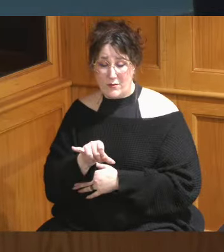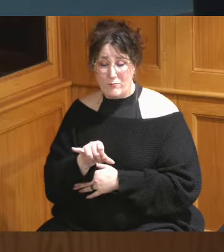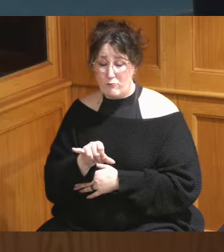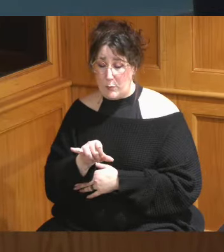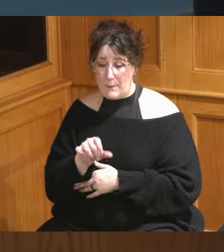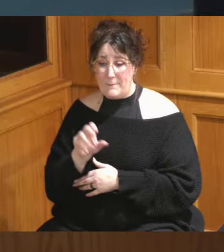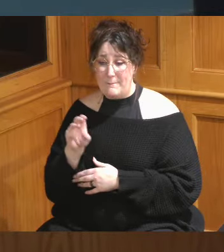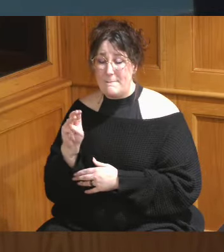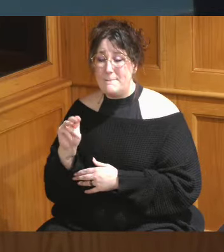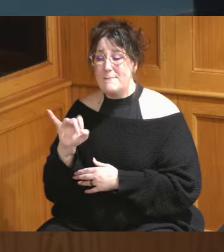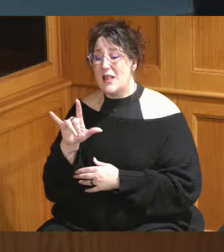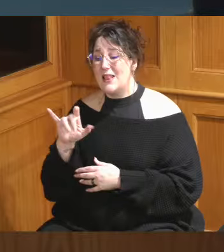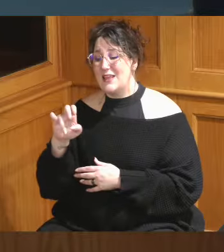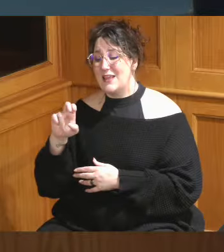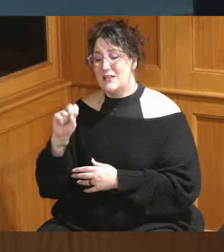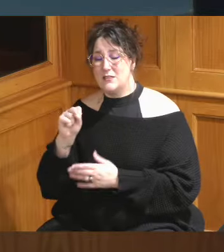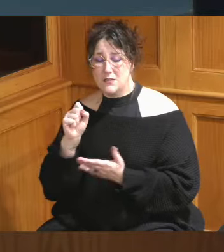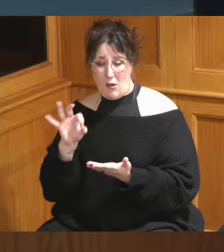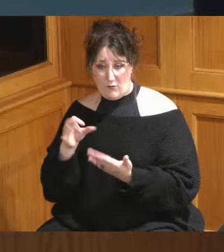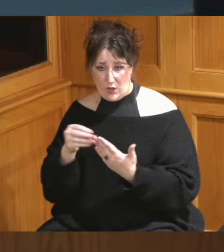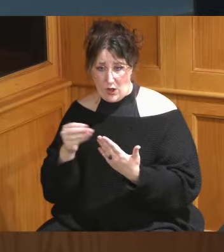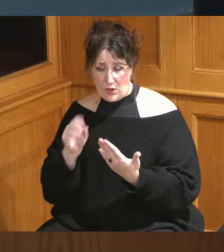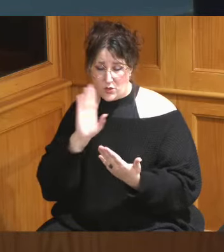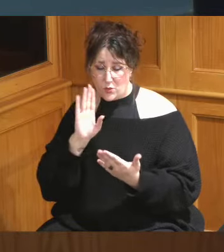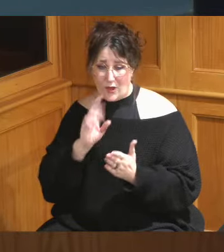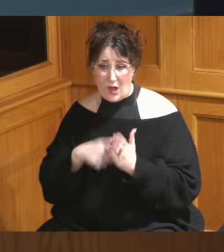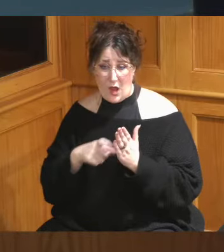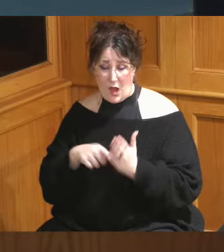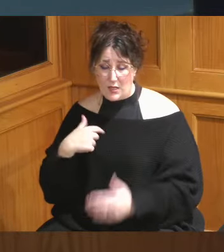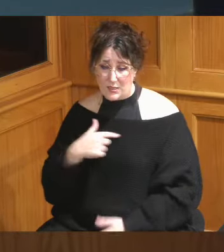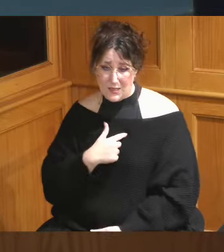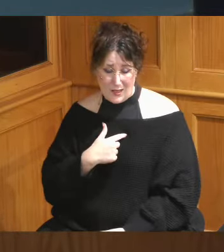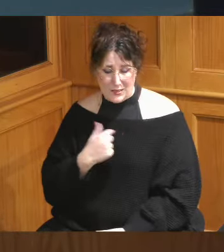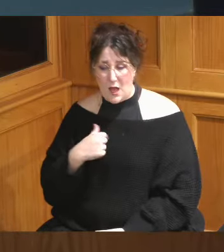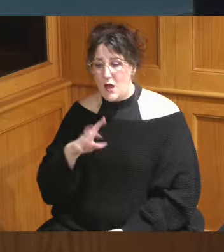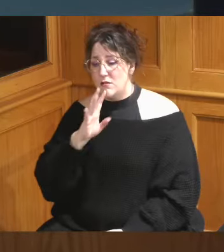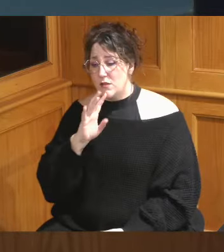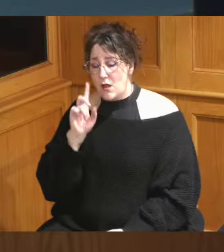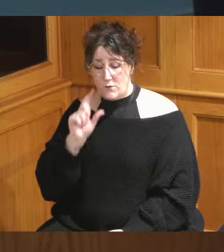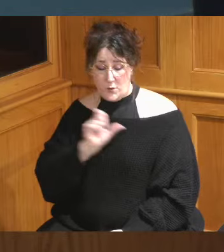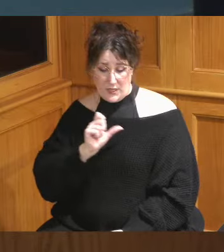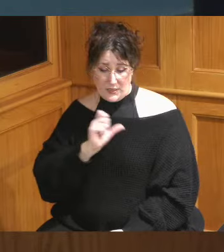of dollars to the county. this is our I mean I'll speak for myself. This is my idea of partnership,